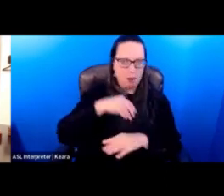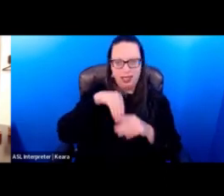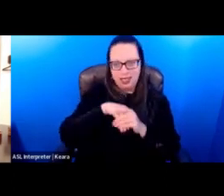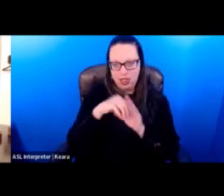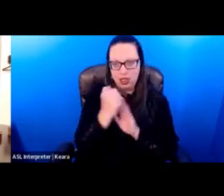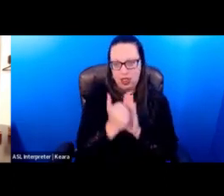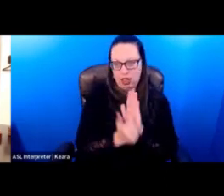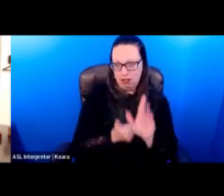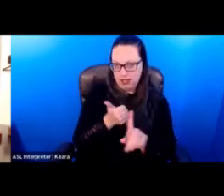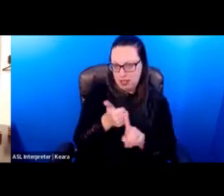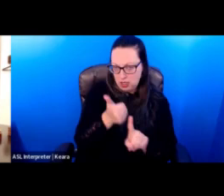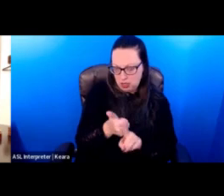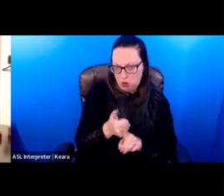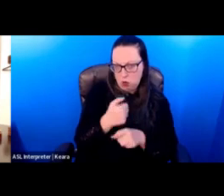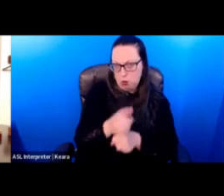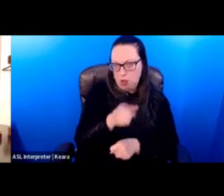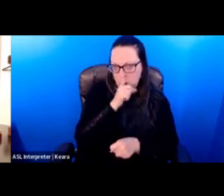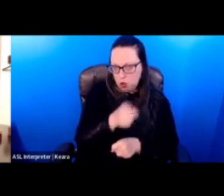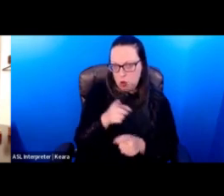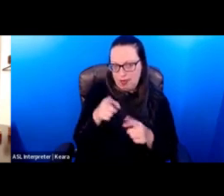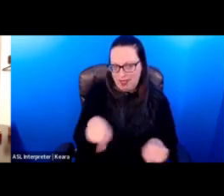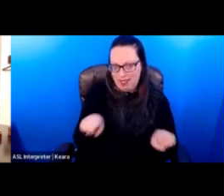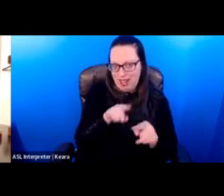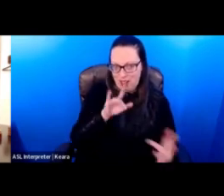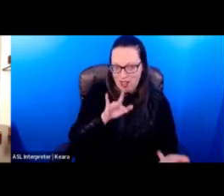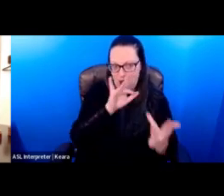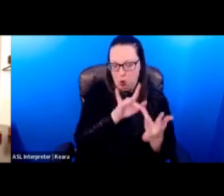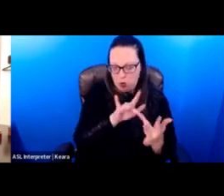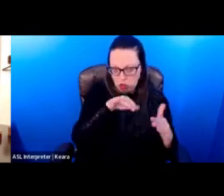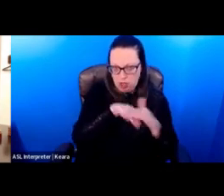ensure that they get outreach access and services. Next slide.